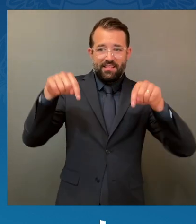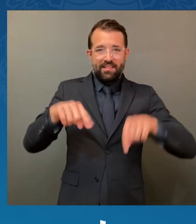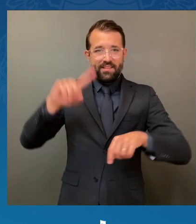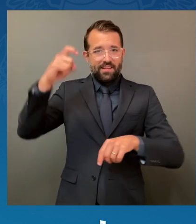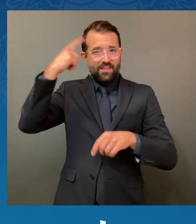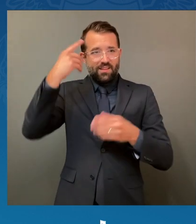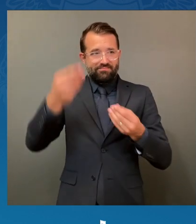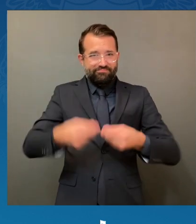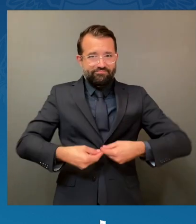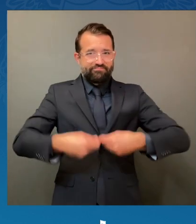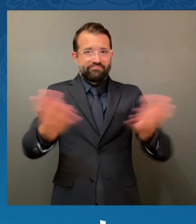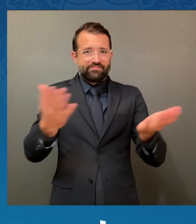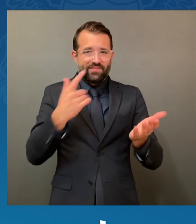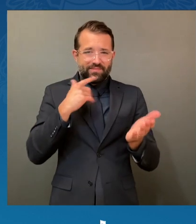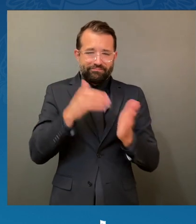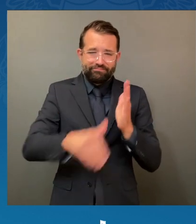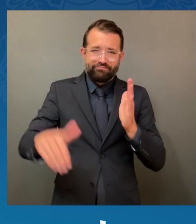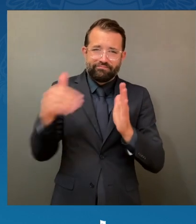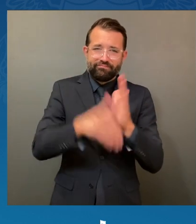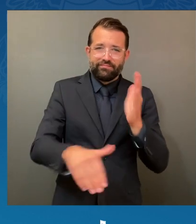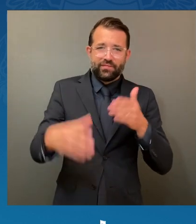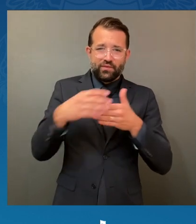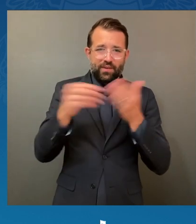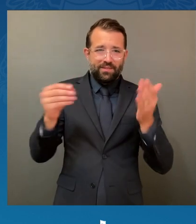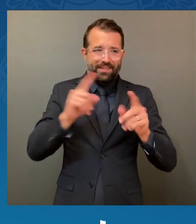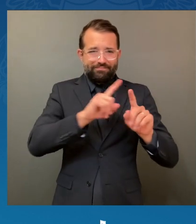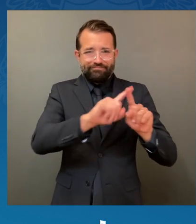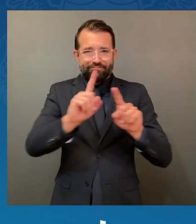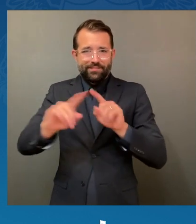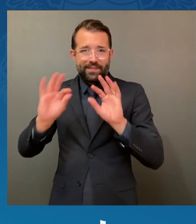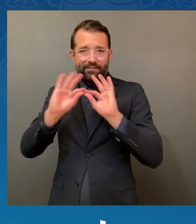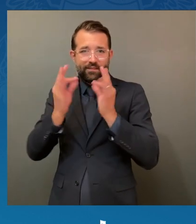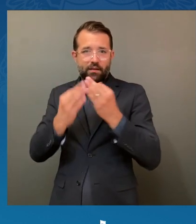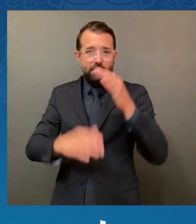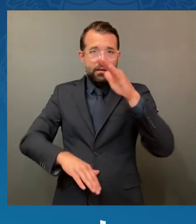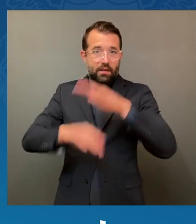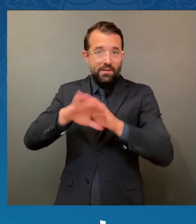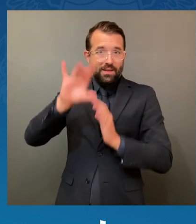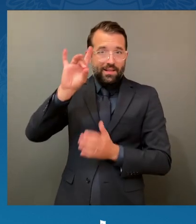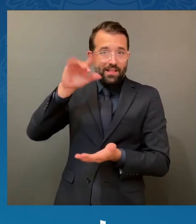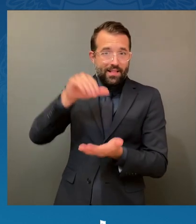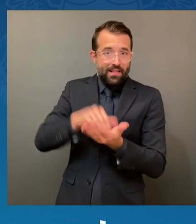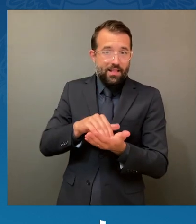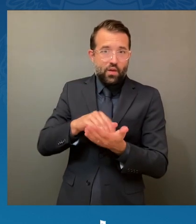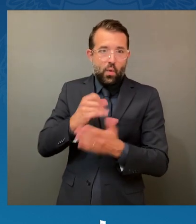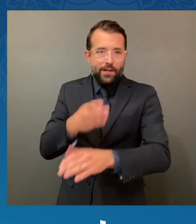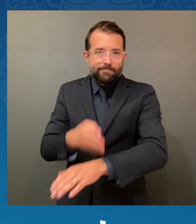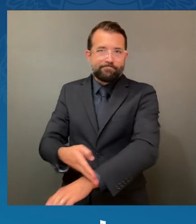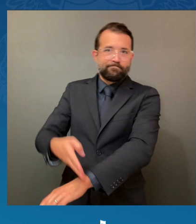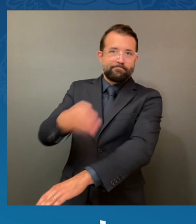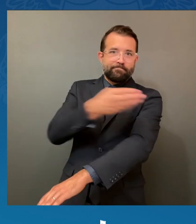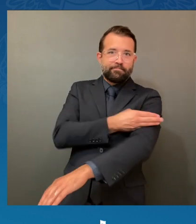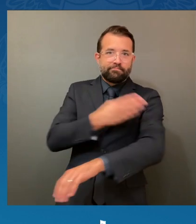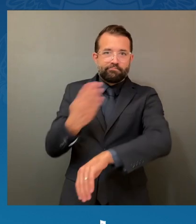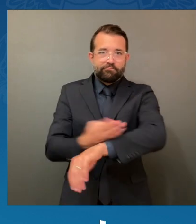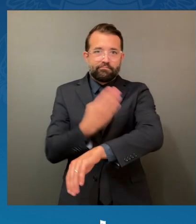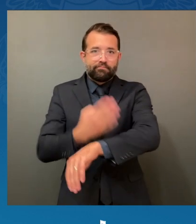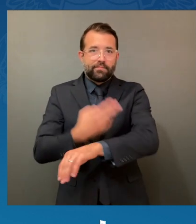which includes up to $8,000 to upgrade their HVAC system from gas to an electric heat pump.